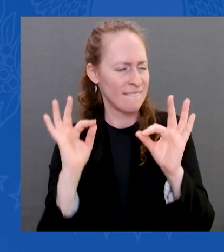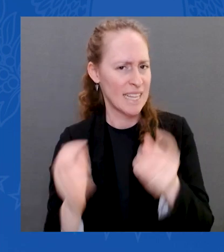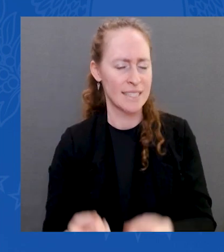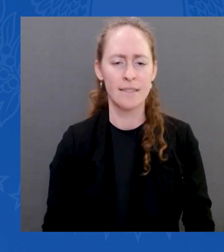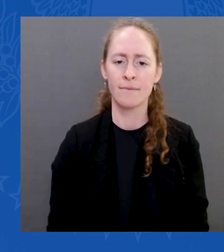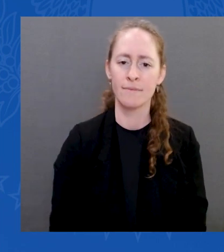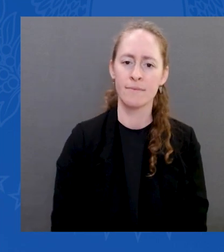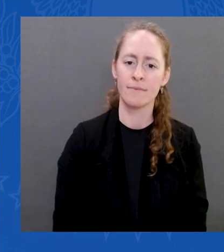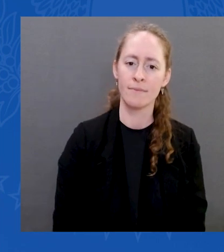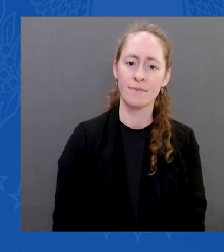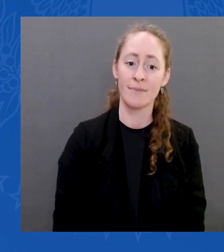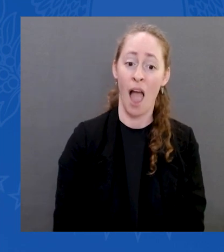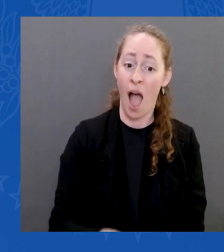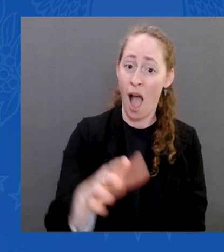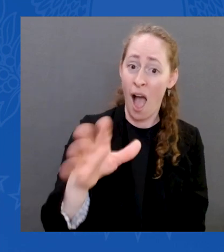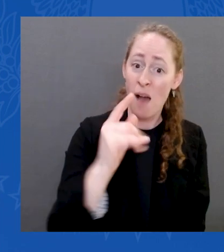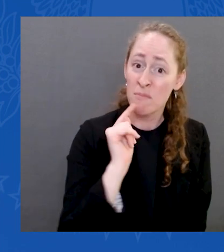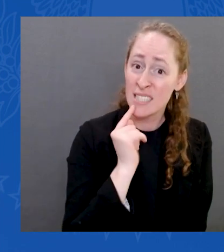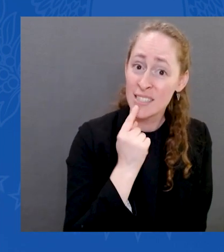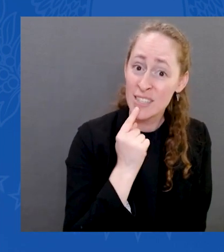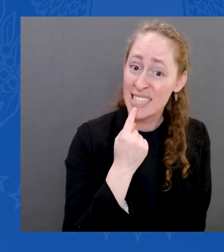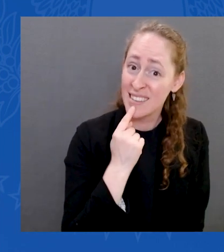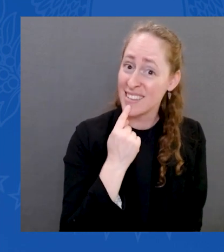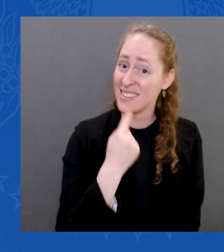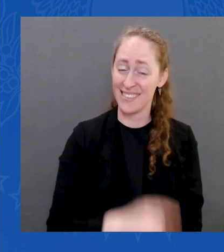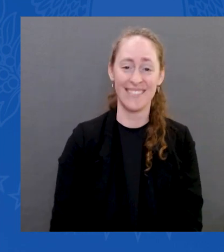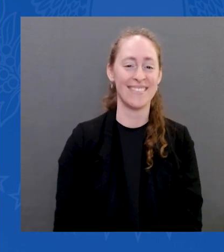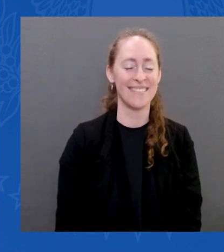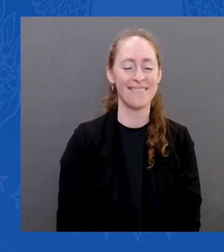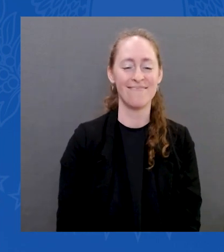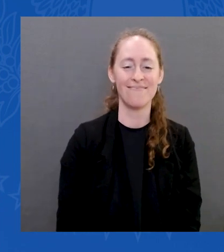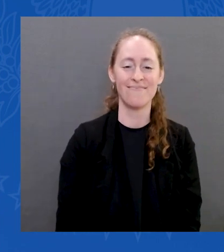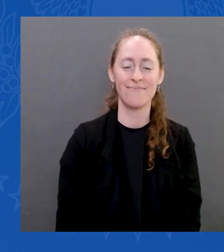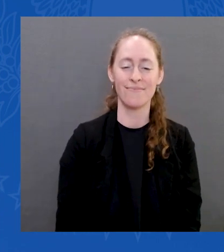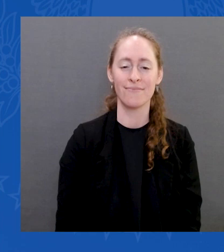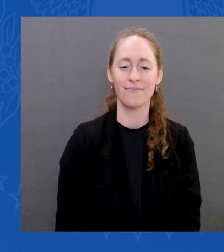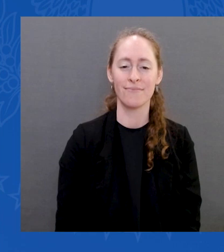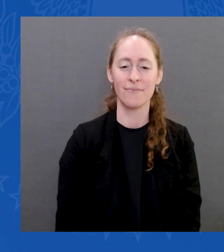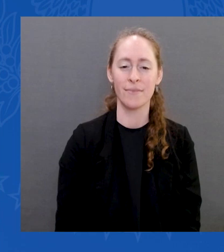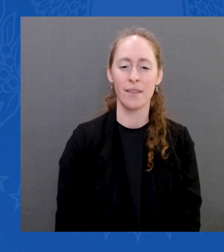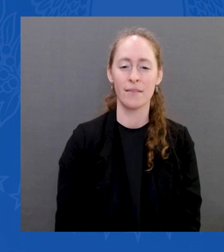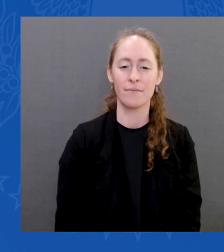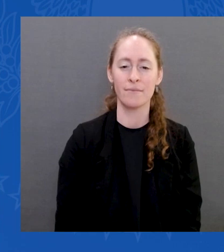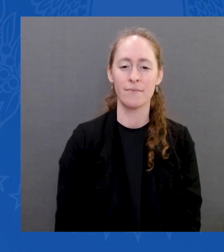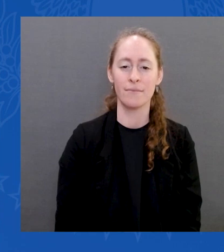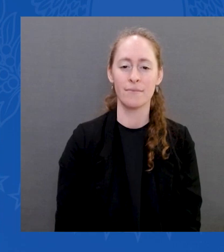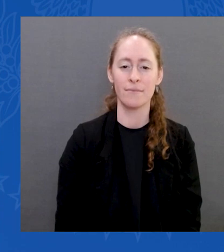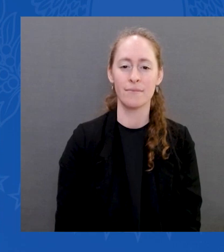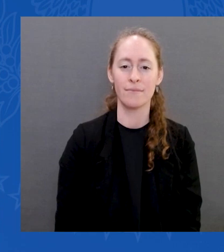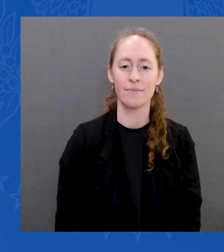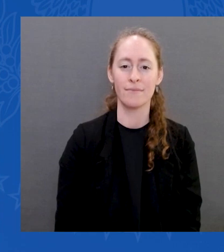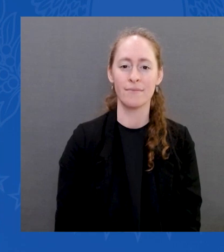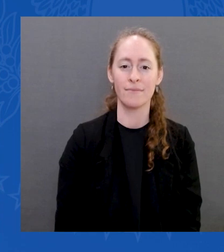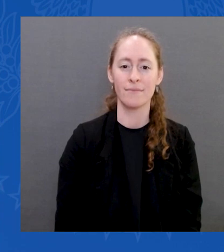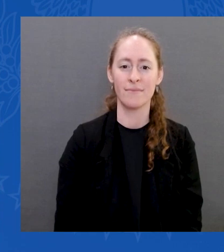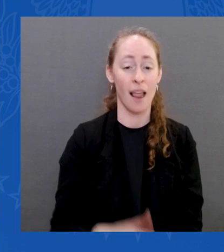anyway, well, I won't go into it. Just go to that website. To learn how these changes can benefit you, and --